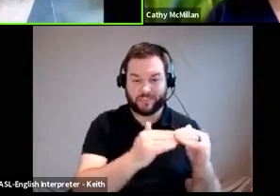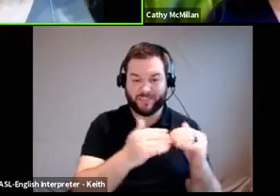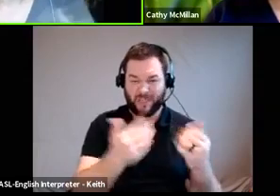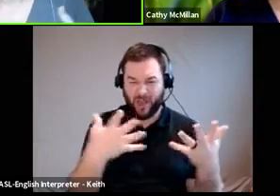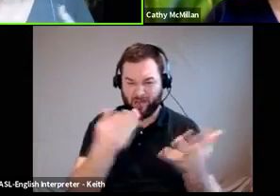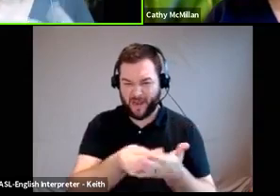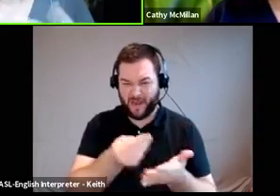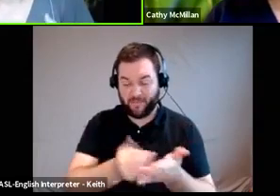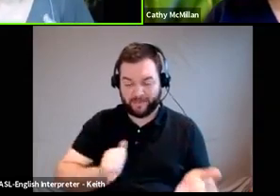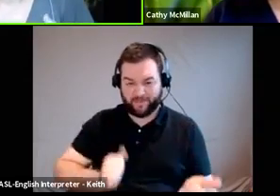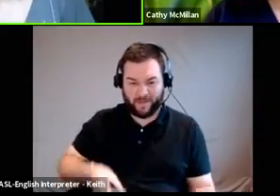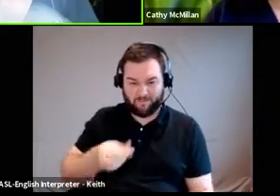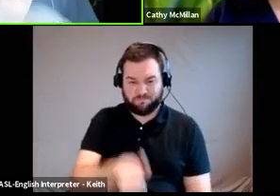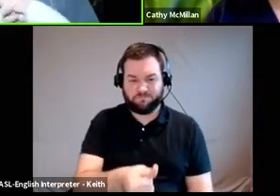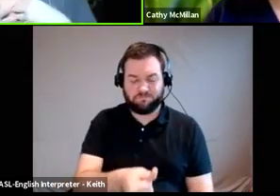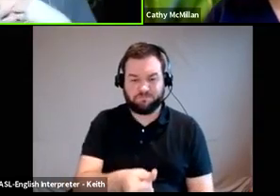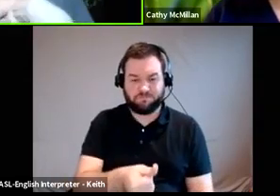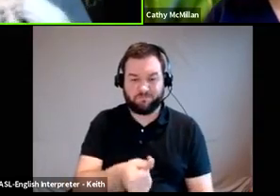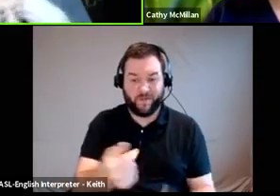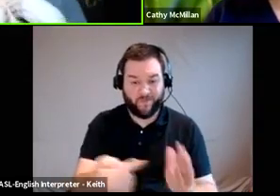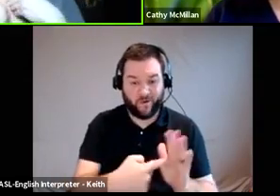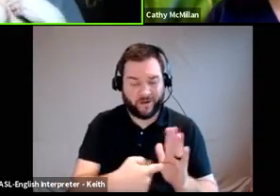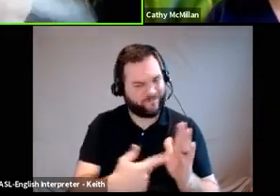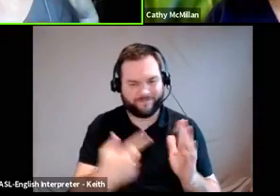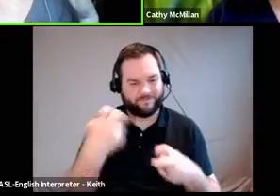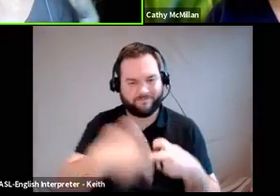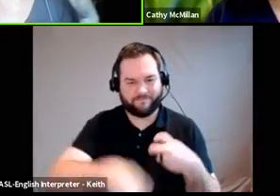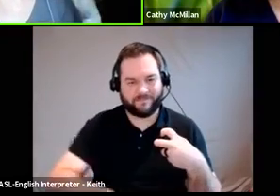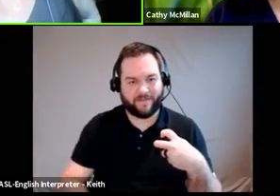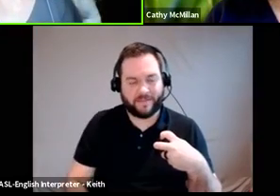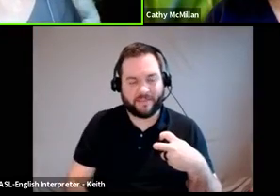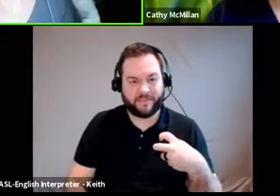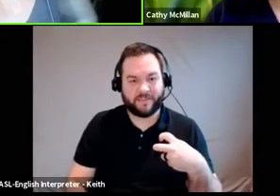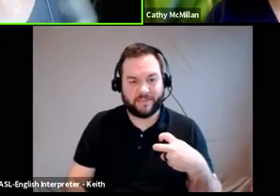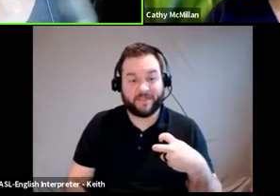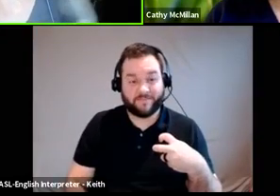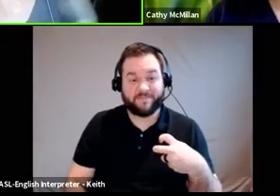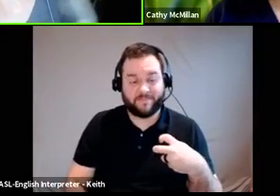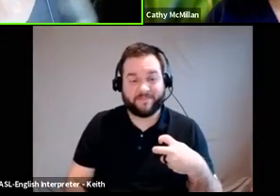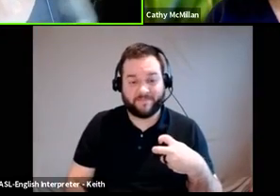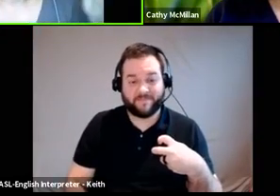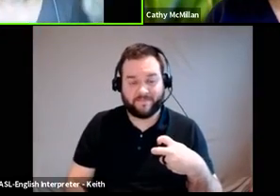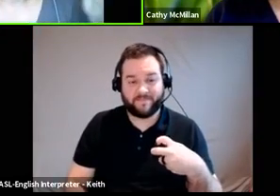to the level as peers, like that's a lot of money out of pocket for families. That's for families. That's, that's us . I like there's